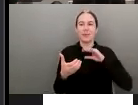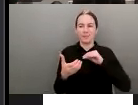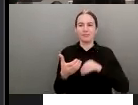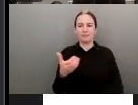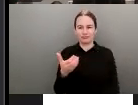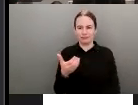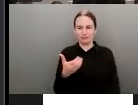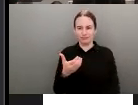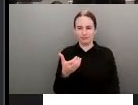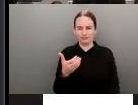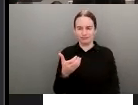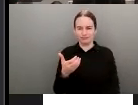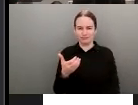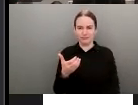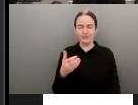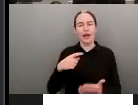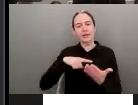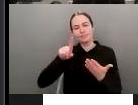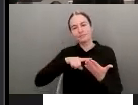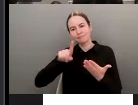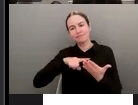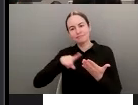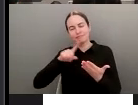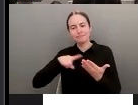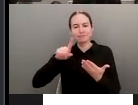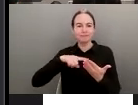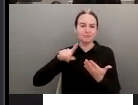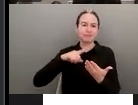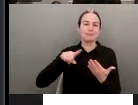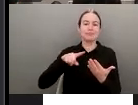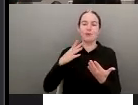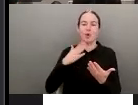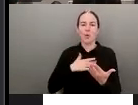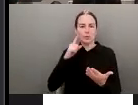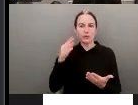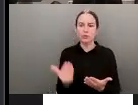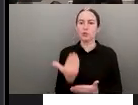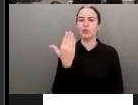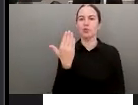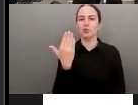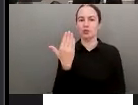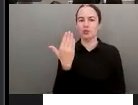Then navigation - press "New Arrivals", opens